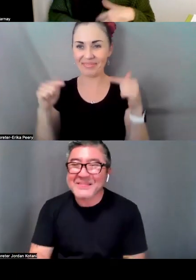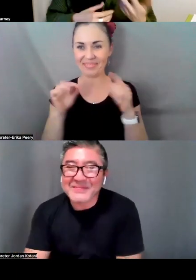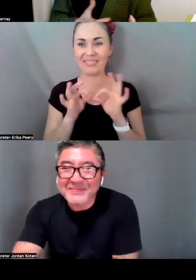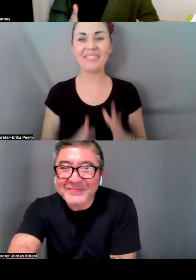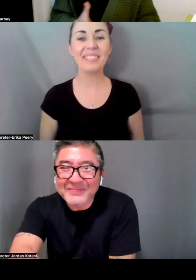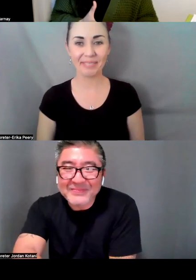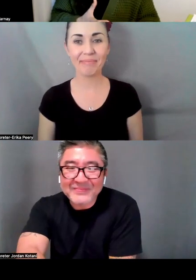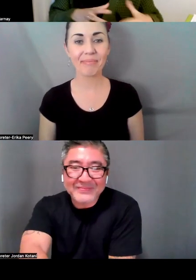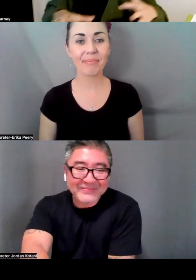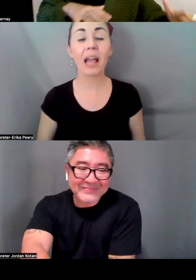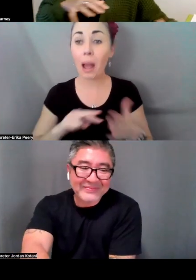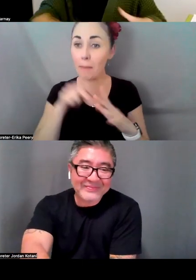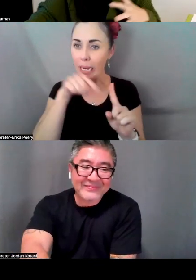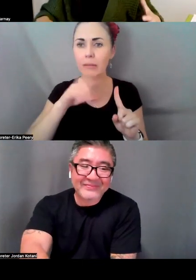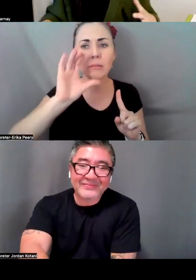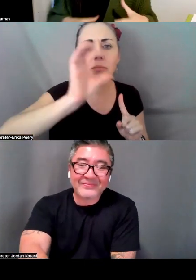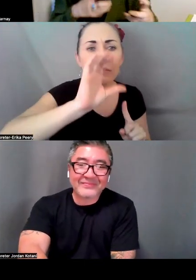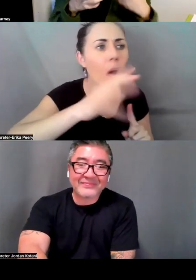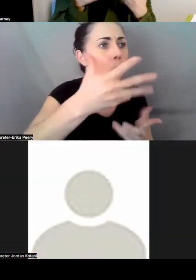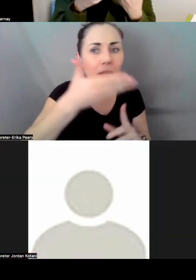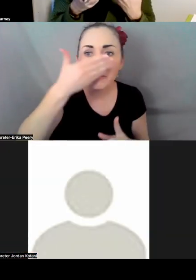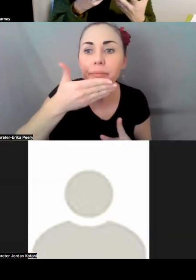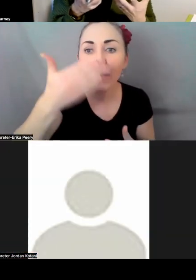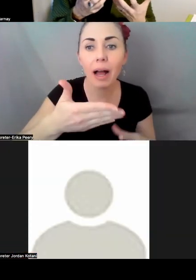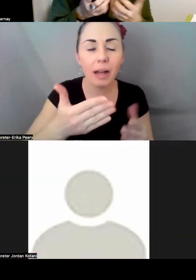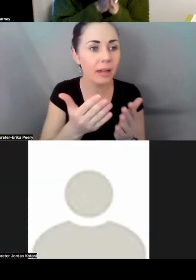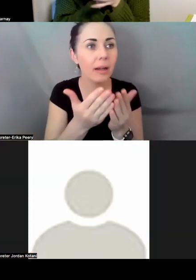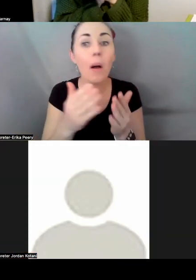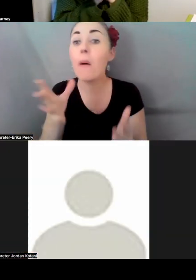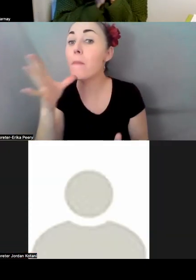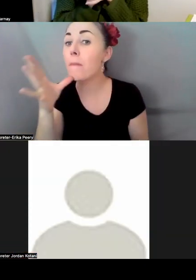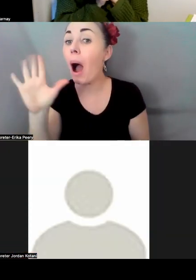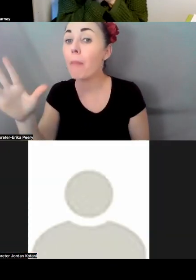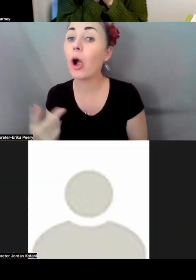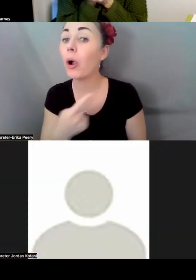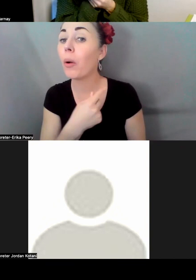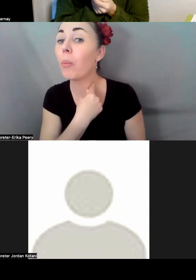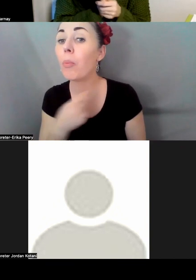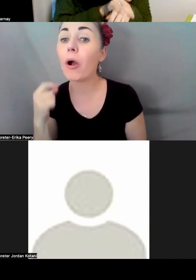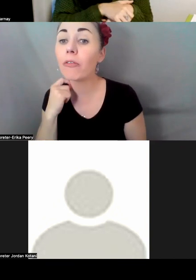They're out looking for them, searching for them. They want mama's perfume, mom's lotion.